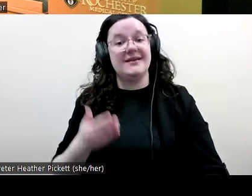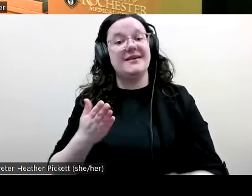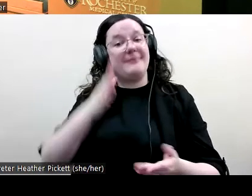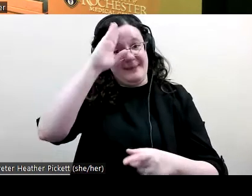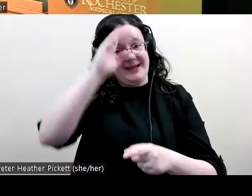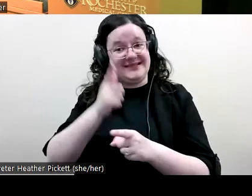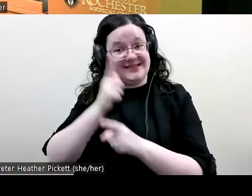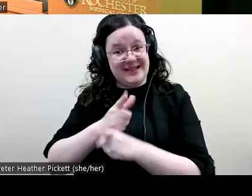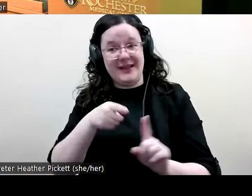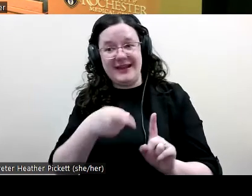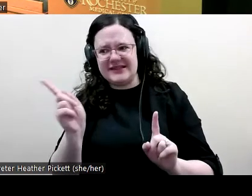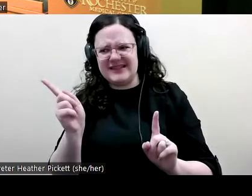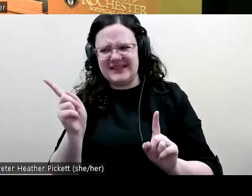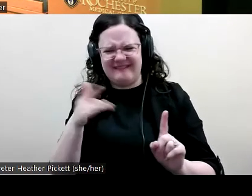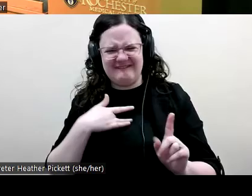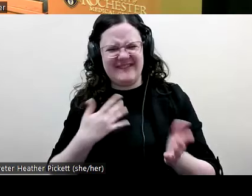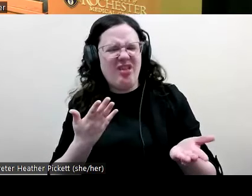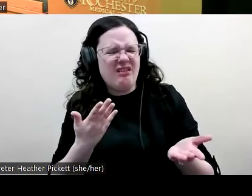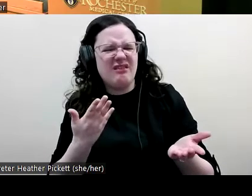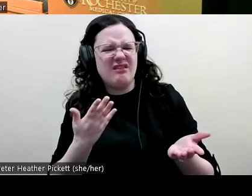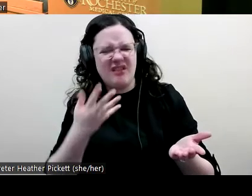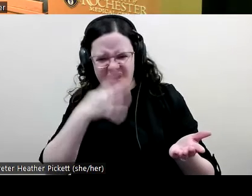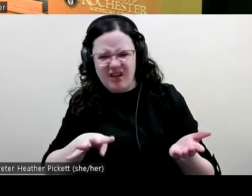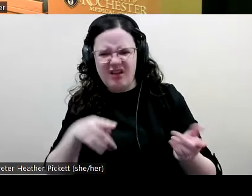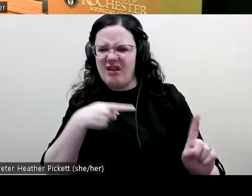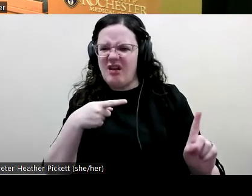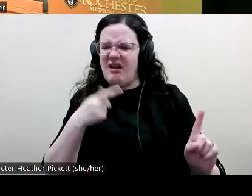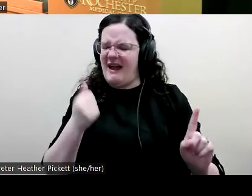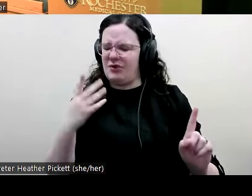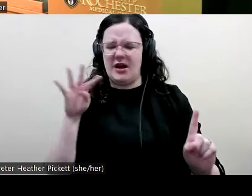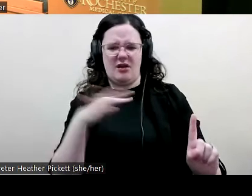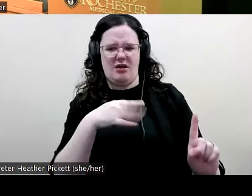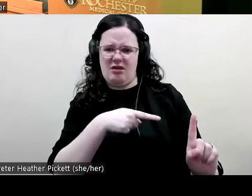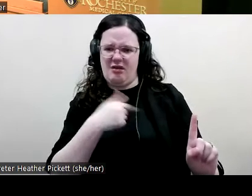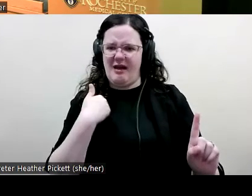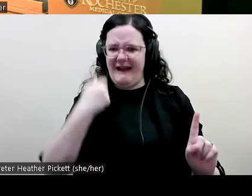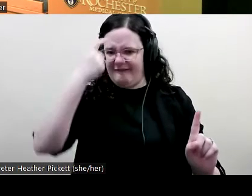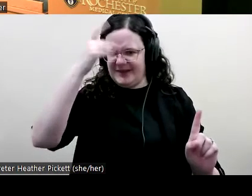you know has a serious mental illness and so that becomes hard too and then again you know the care